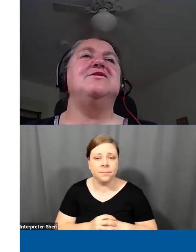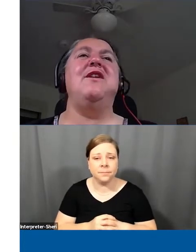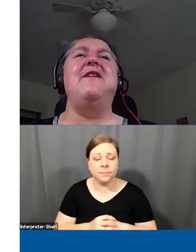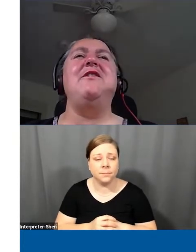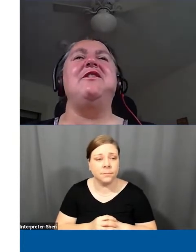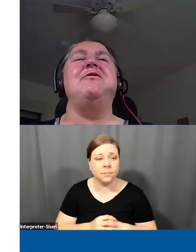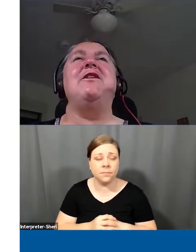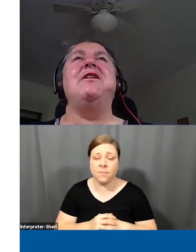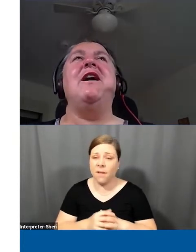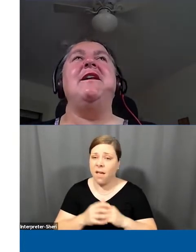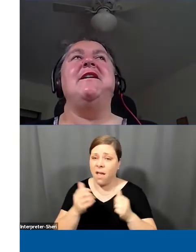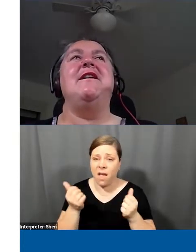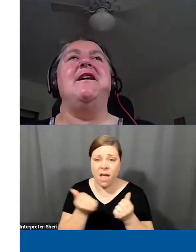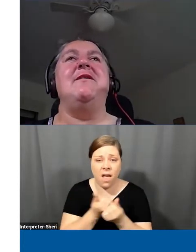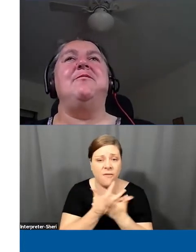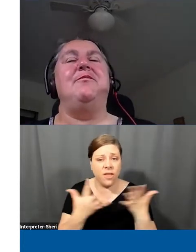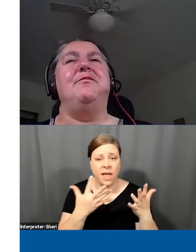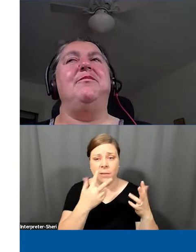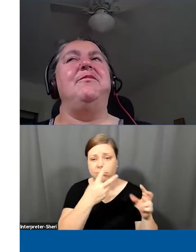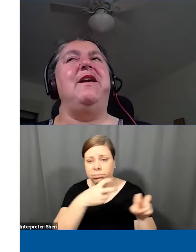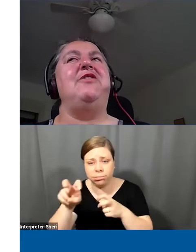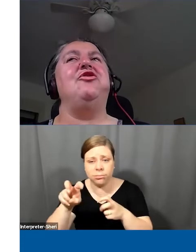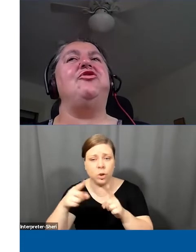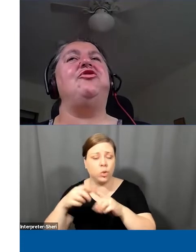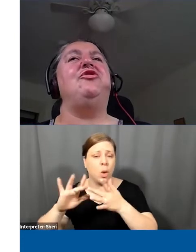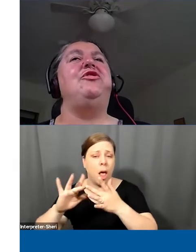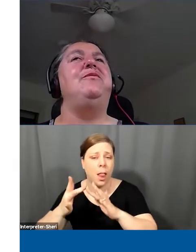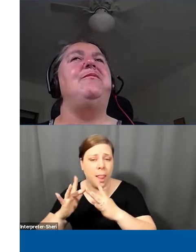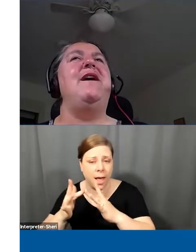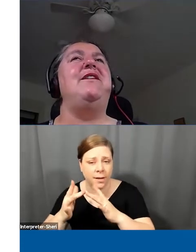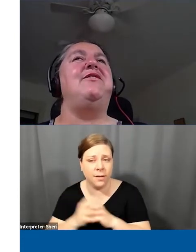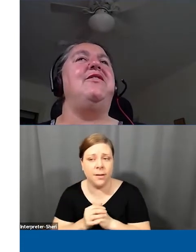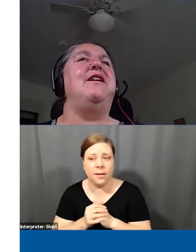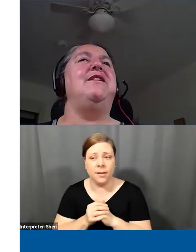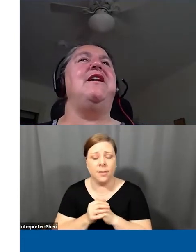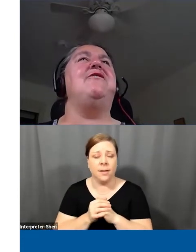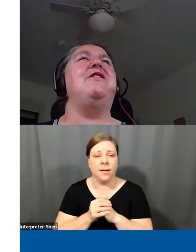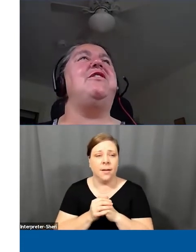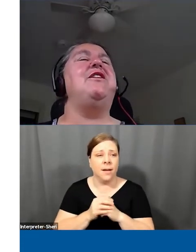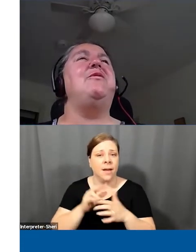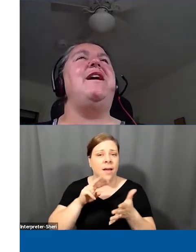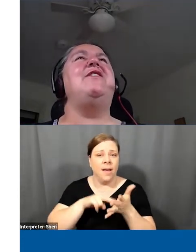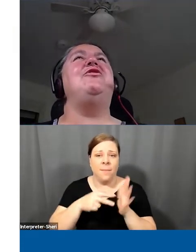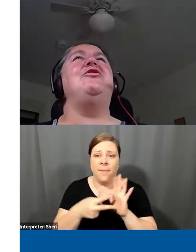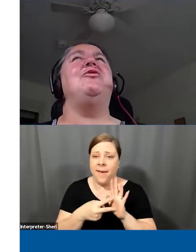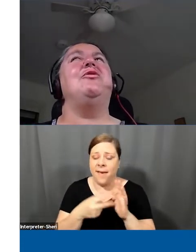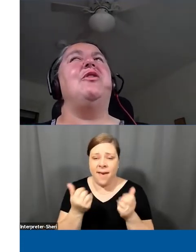So everything went online. It just meant that everything we had to do,